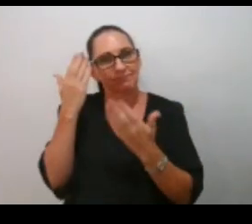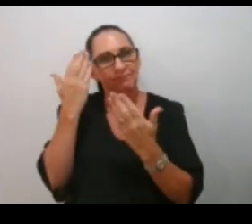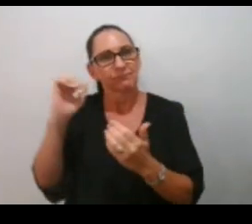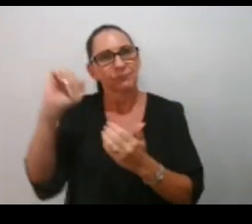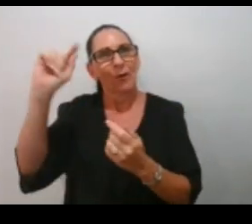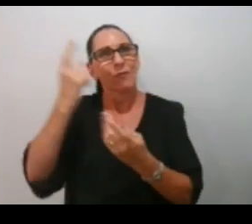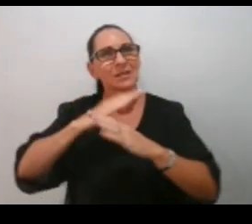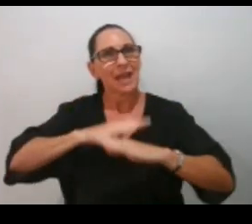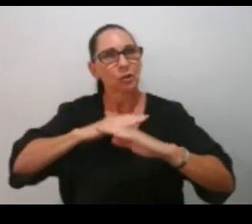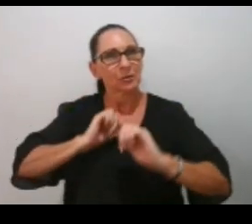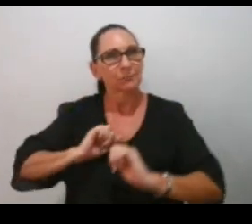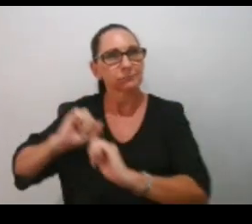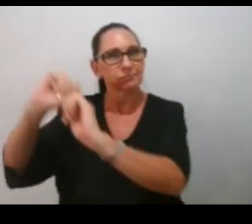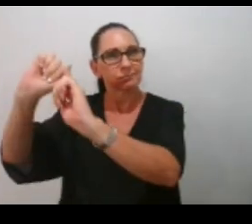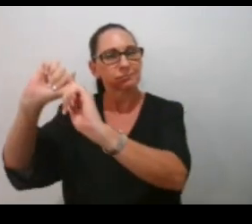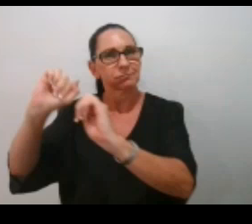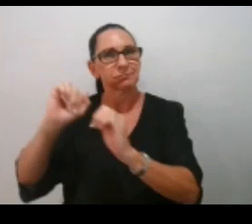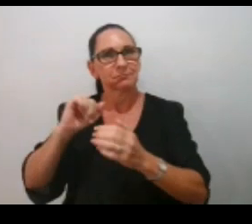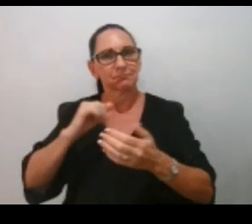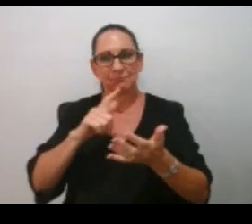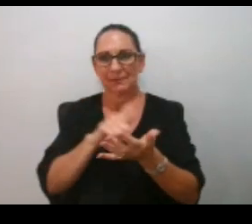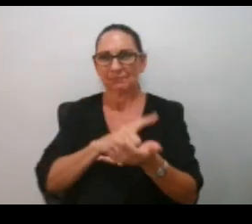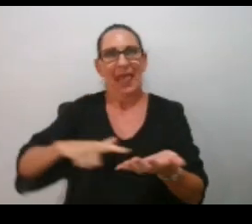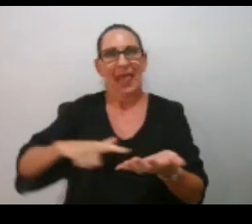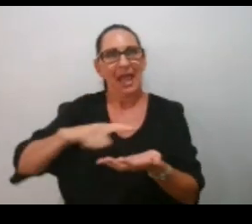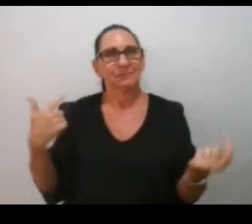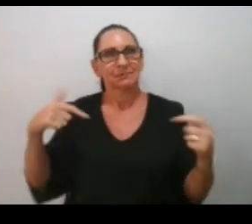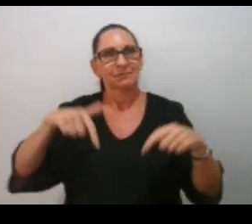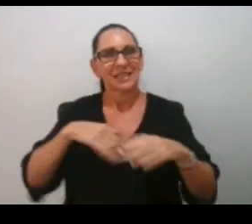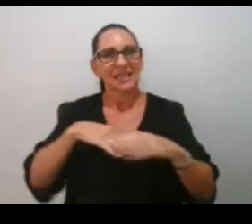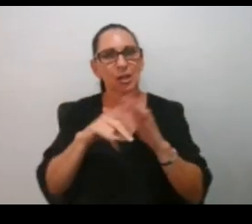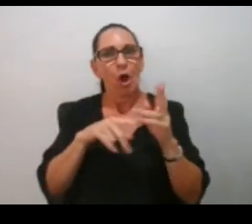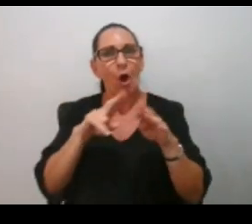land where our offices stand and where we work to help disadvantage Queenslanders uphold their